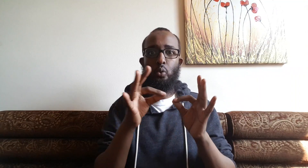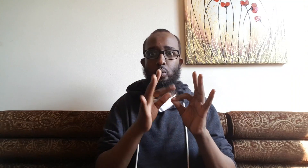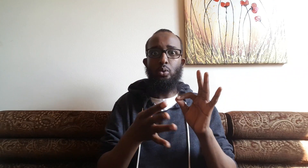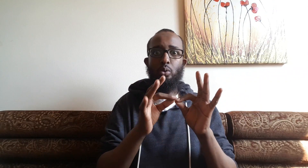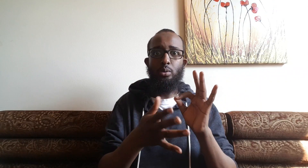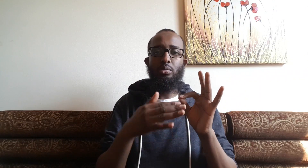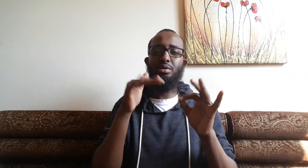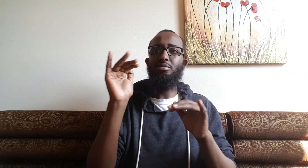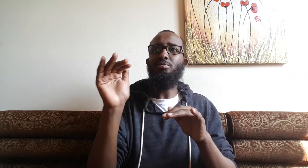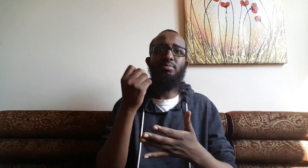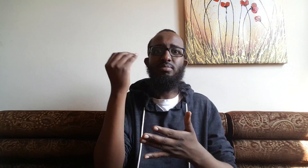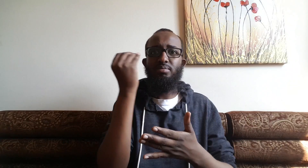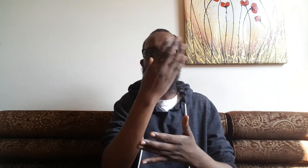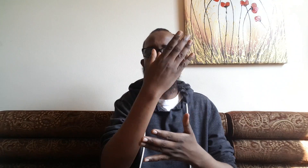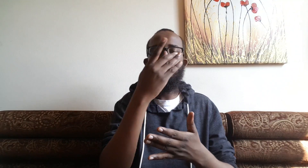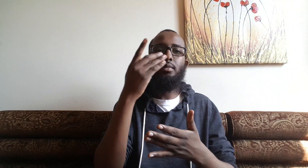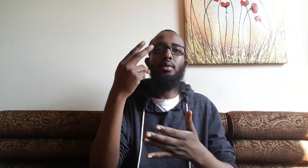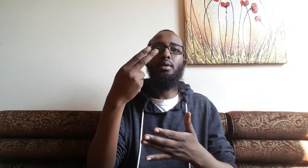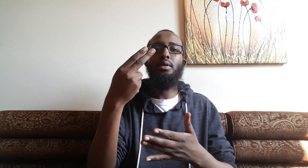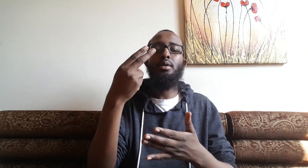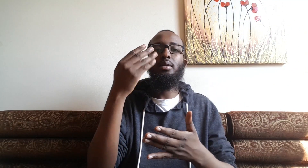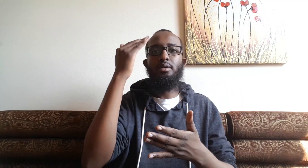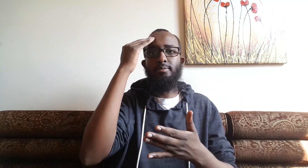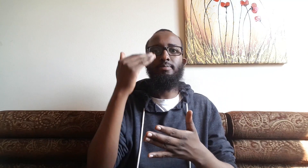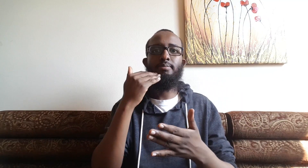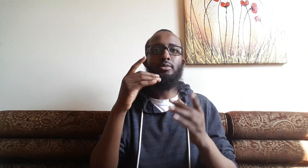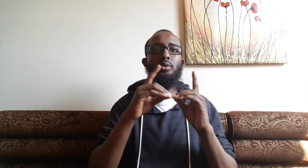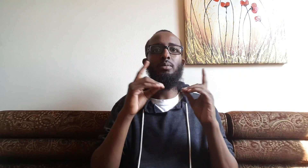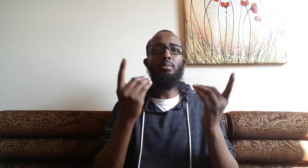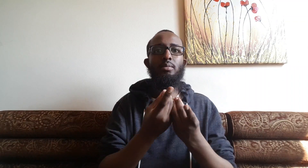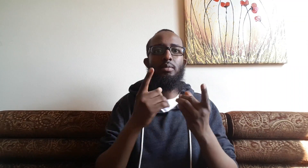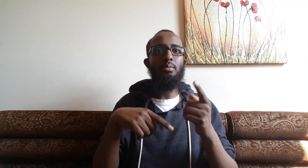I decided to tell the interpreter so he could notify the head department